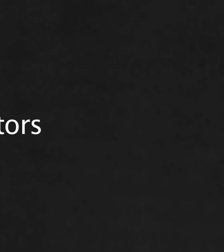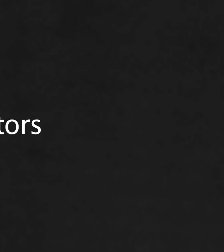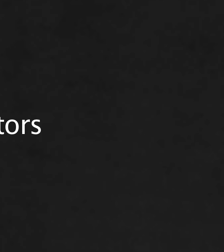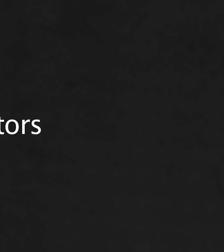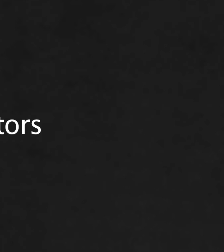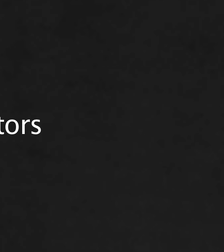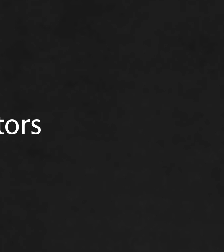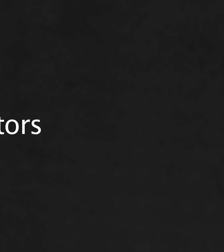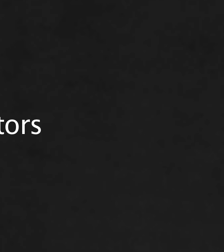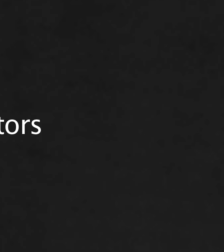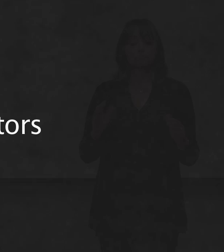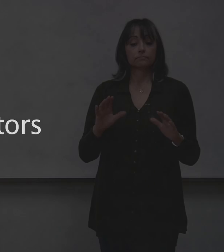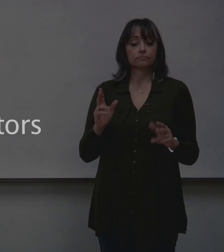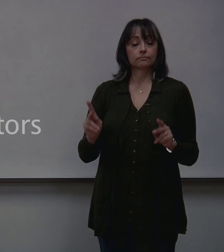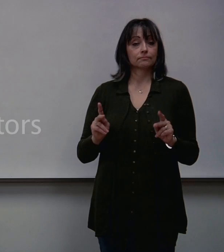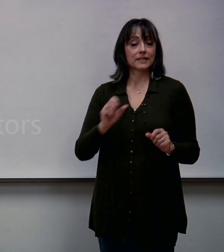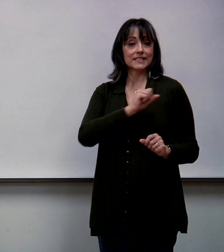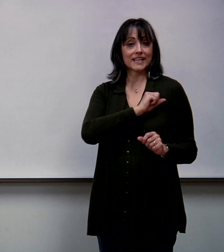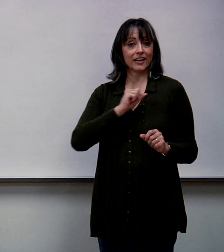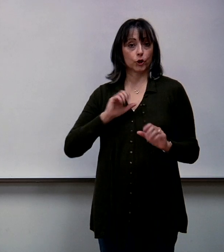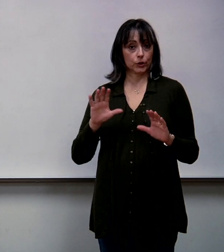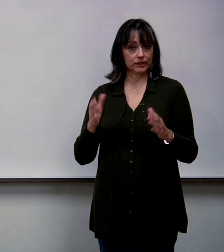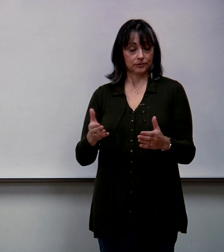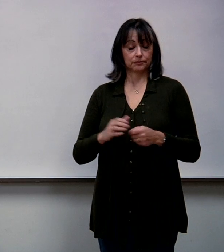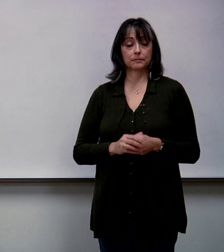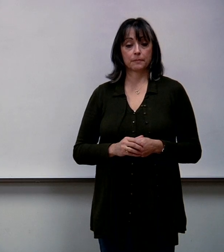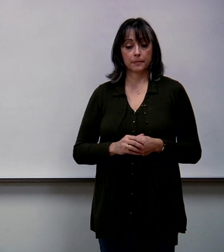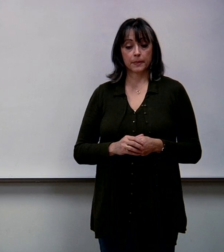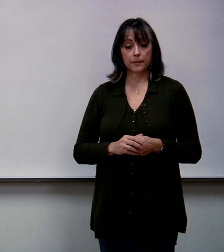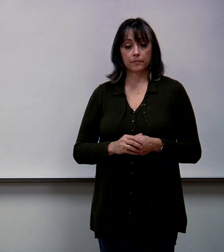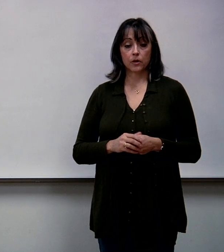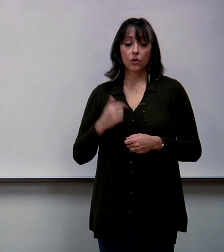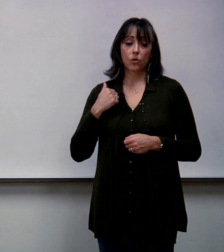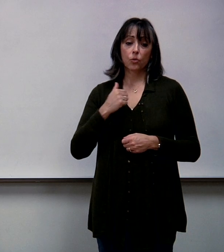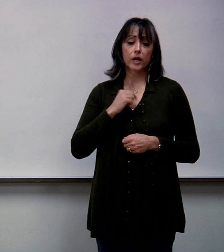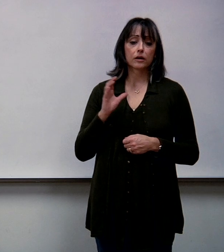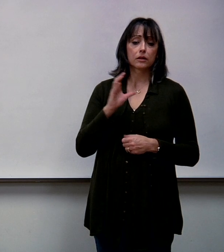Senators! We are looking for 12 different senator